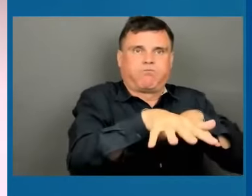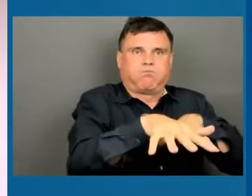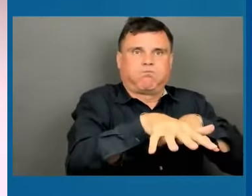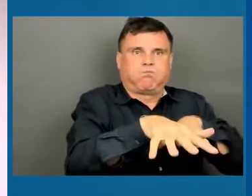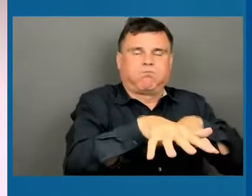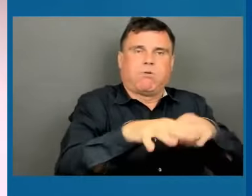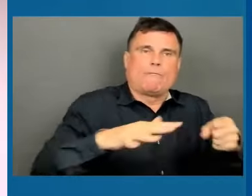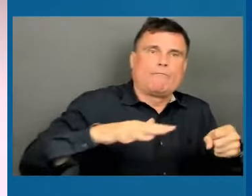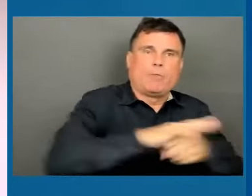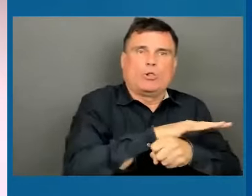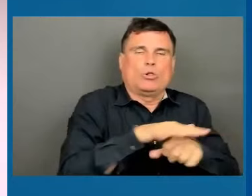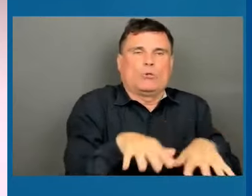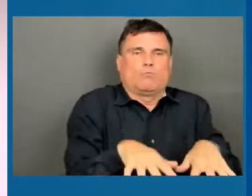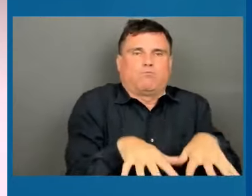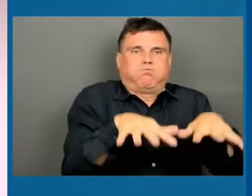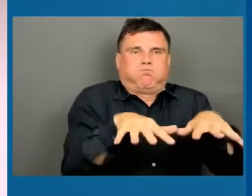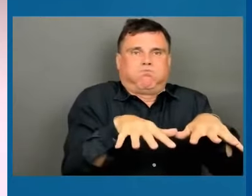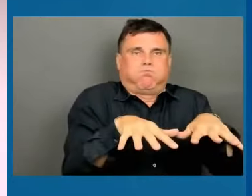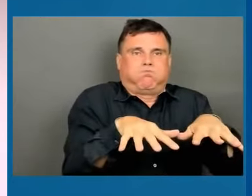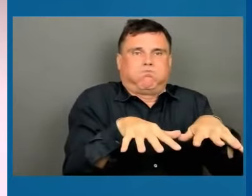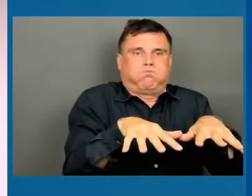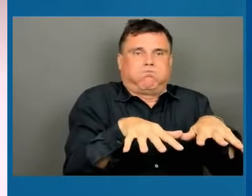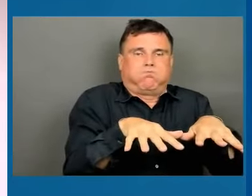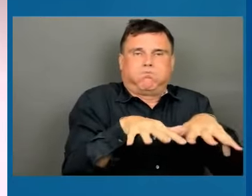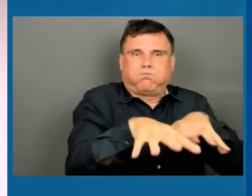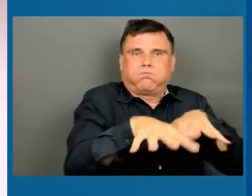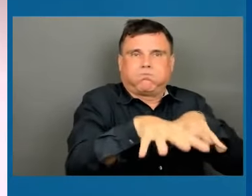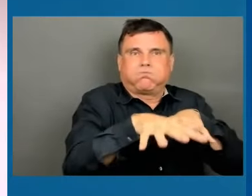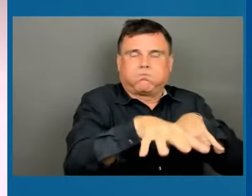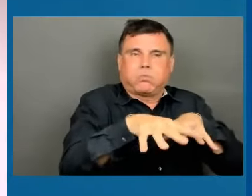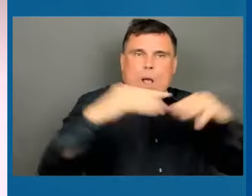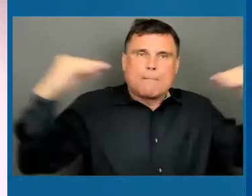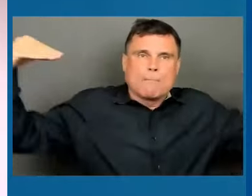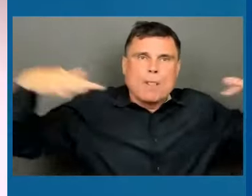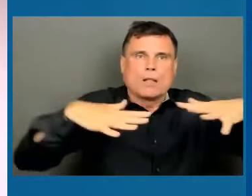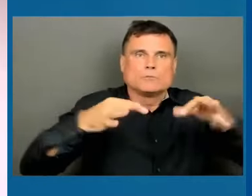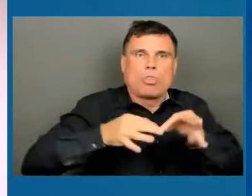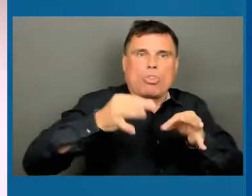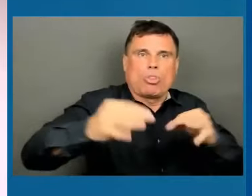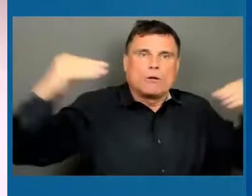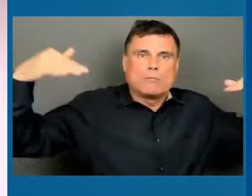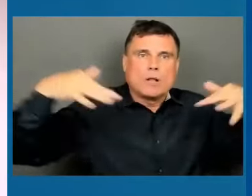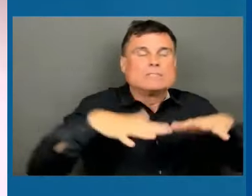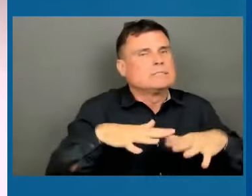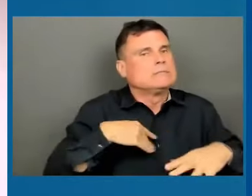might emerge. That could include hot weather scenarios